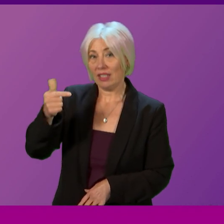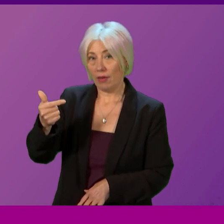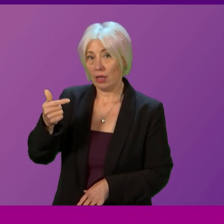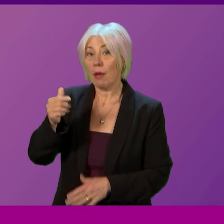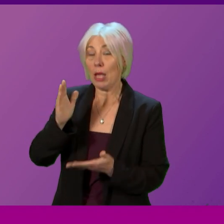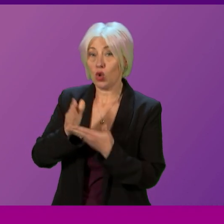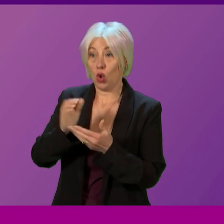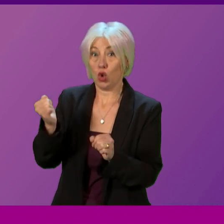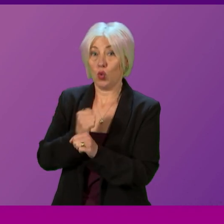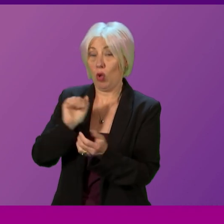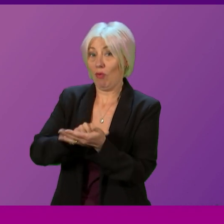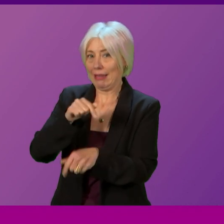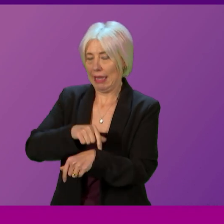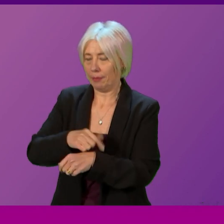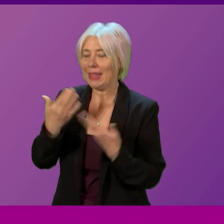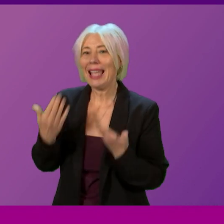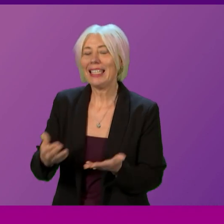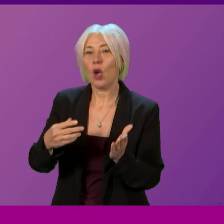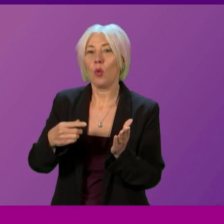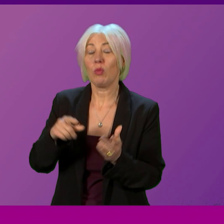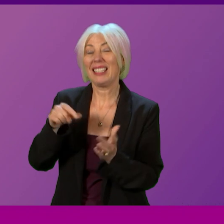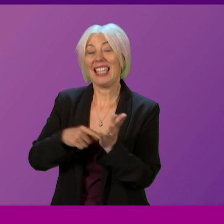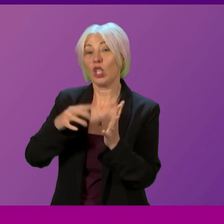at the appropriate point, please.